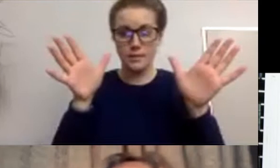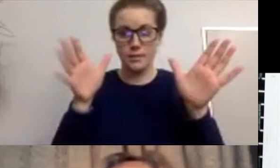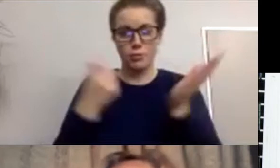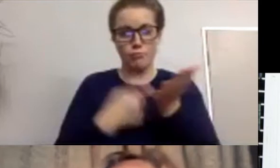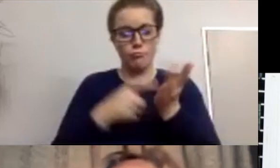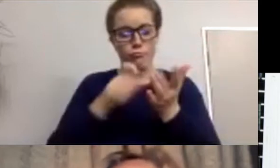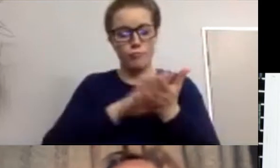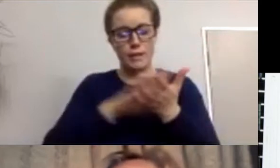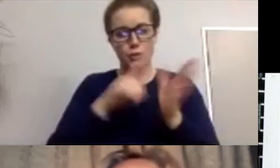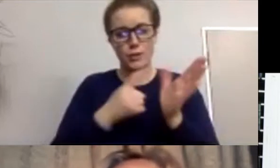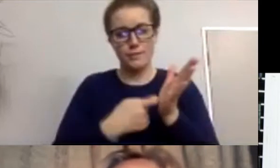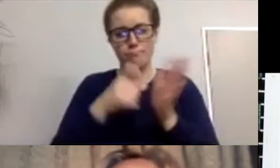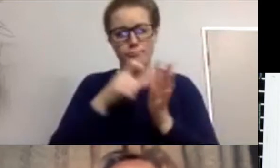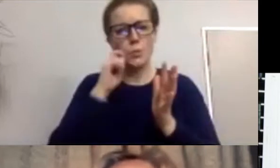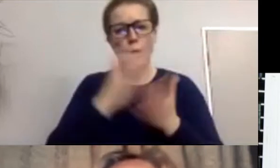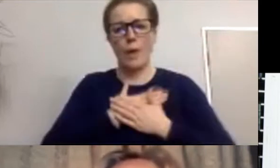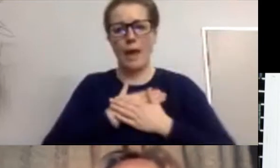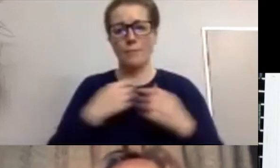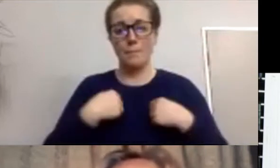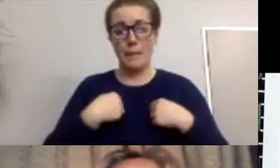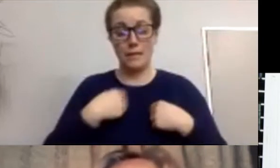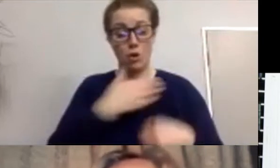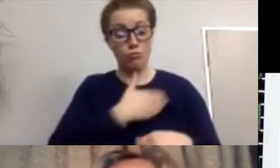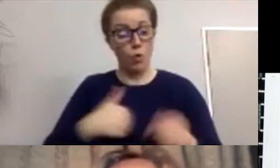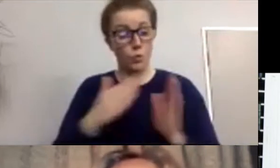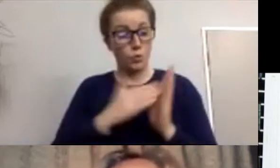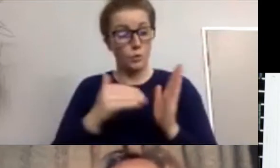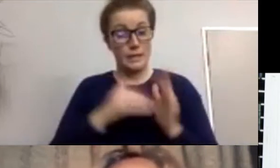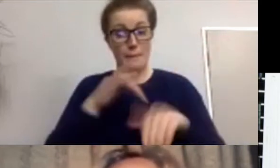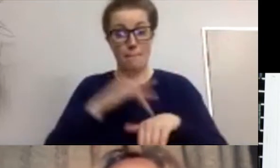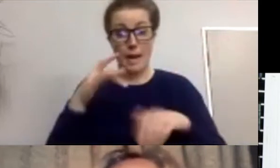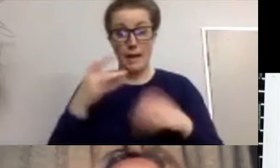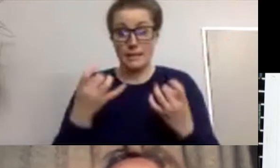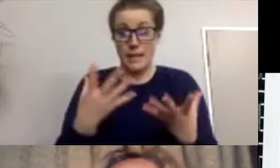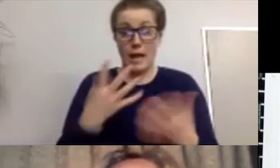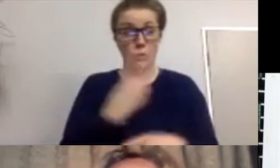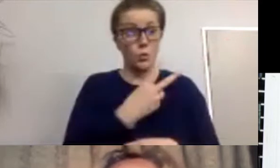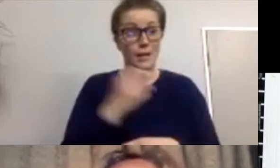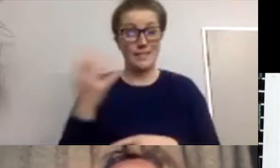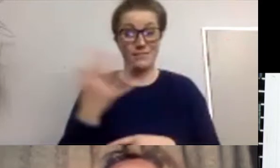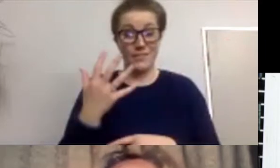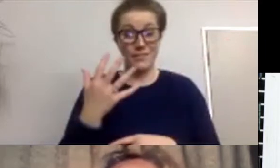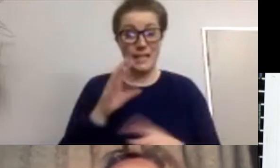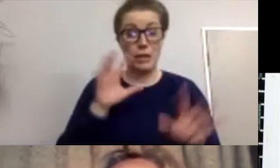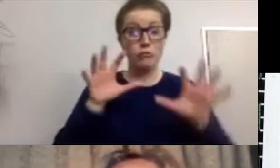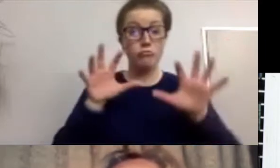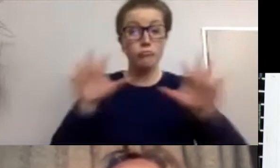The Royal New Zealand Ballet, since 2015, reached 8,000 people,